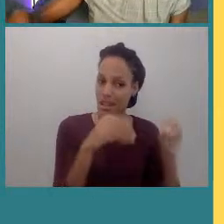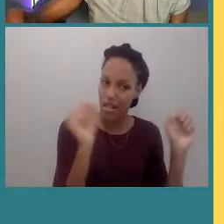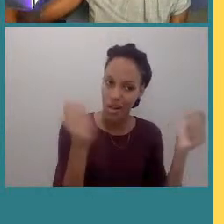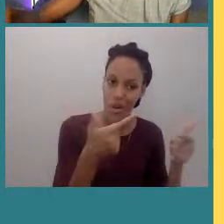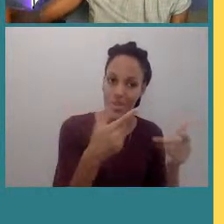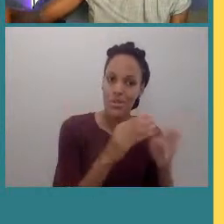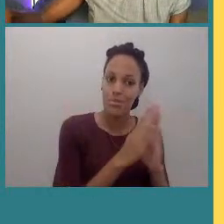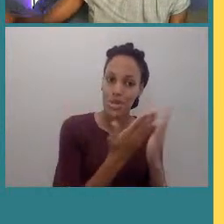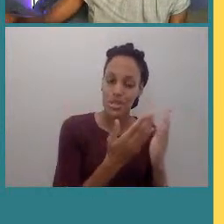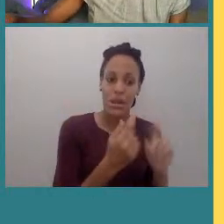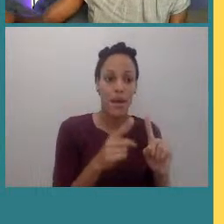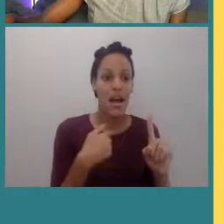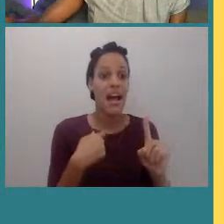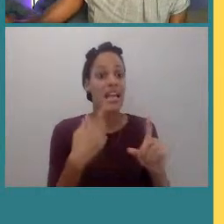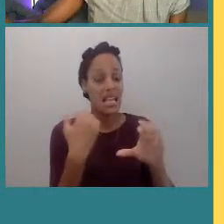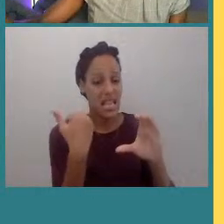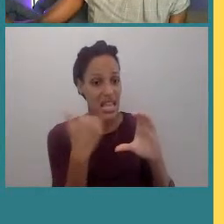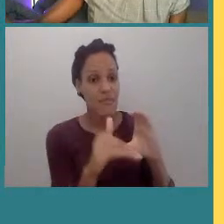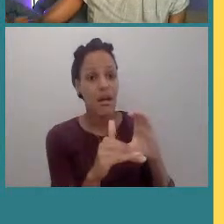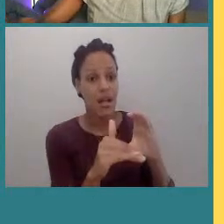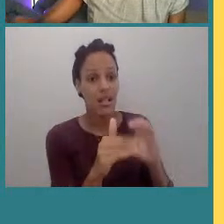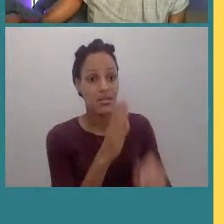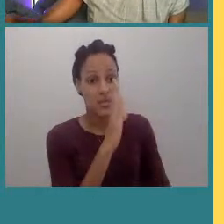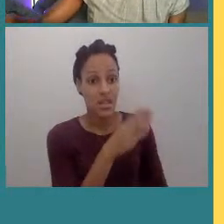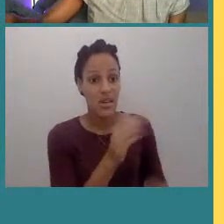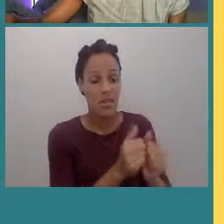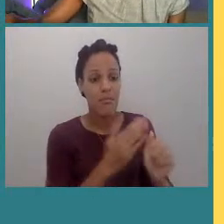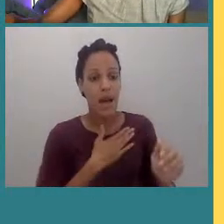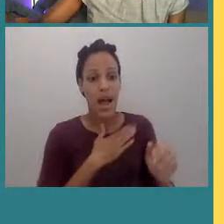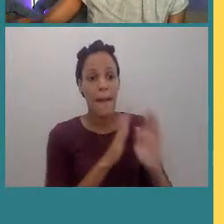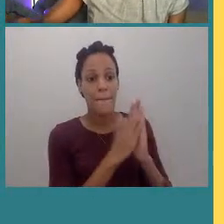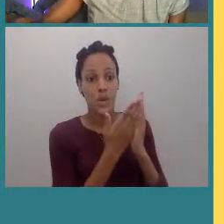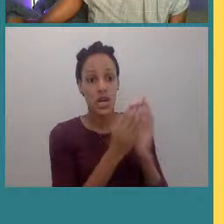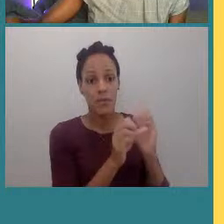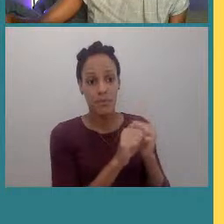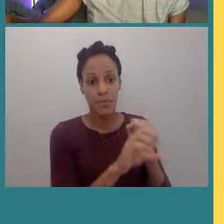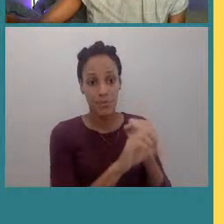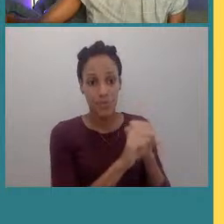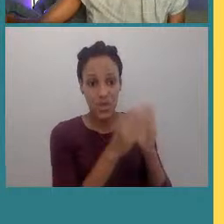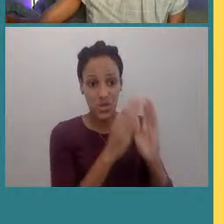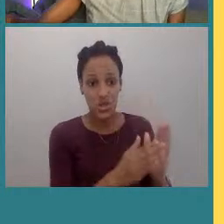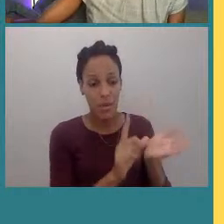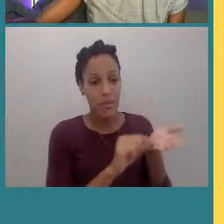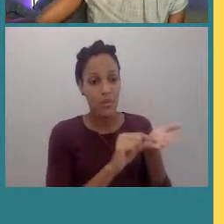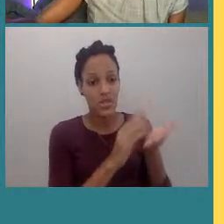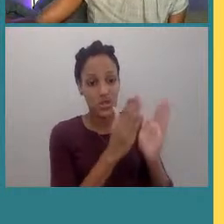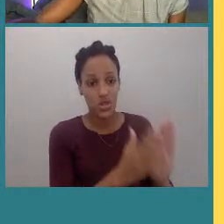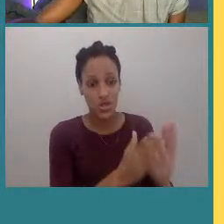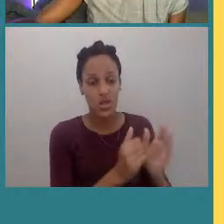I go to every morning is Black-owned; I did not know; I was friendly with the barista,